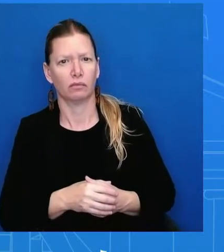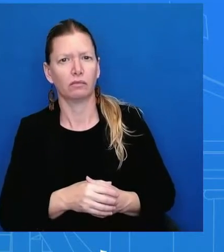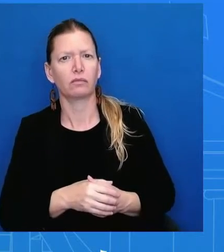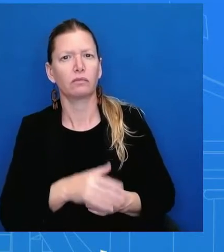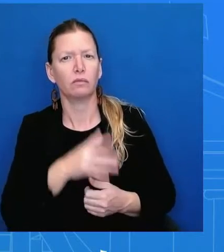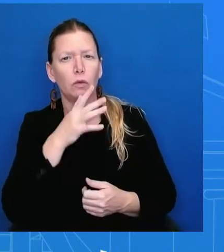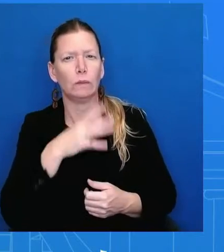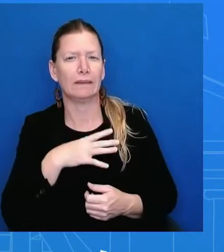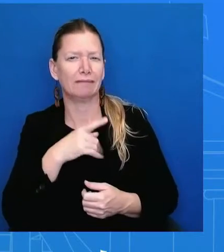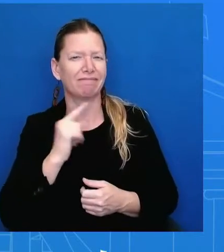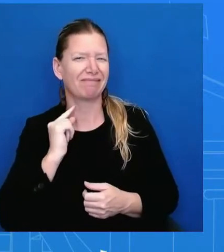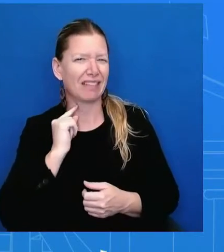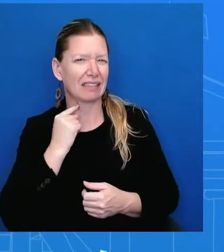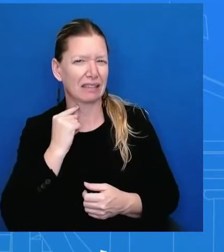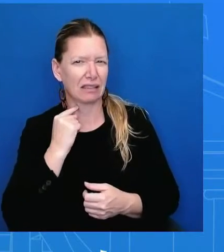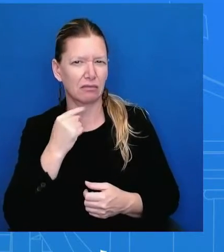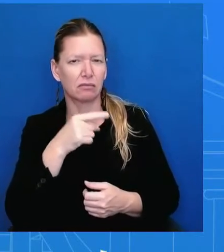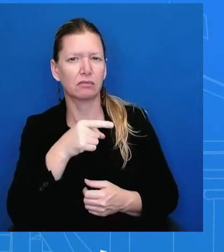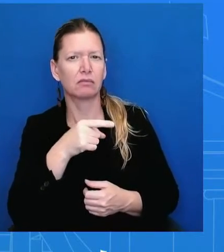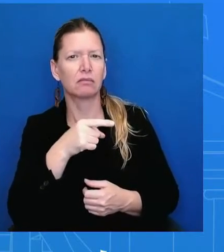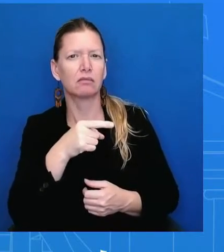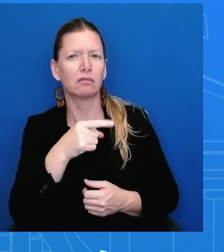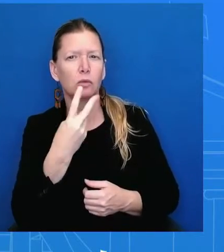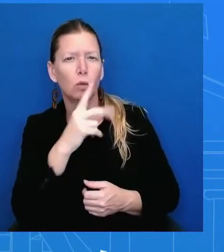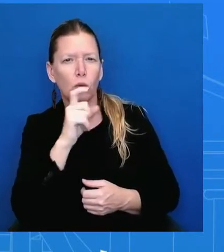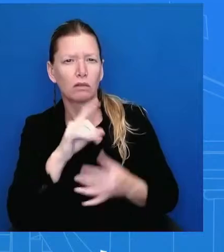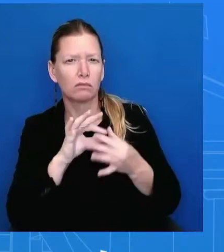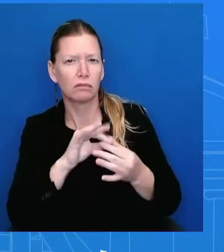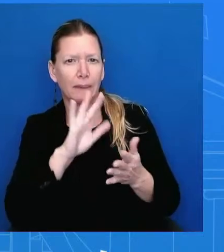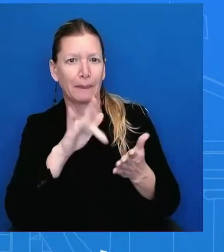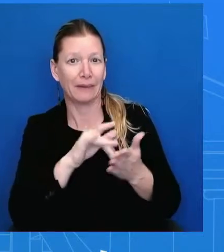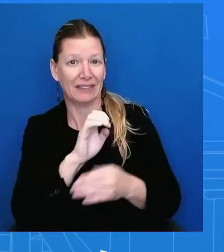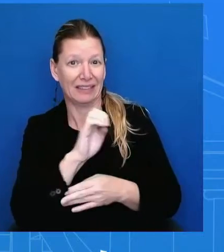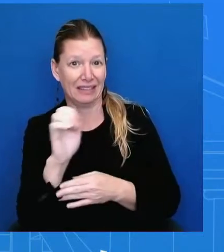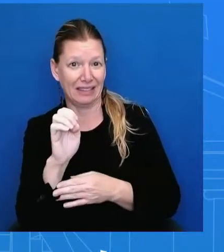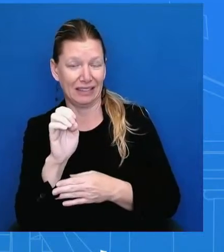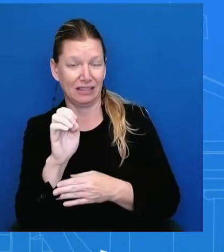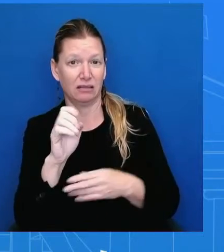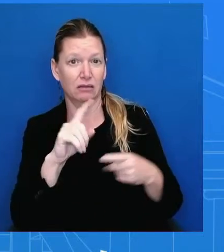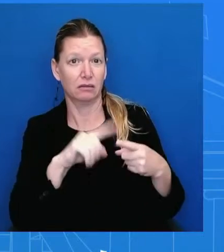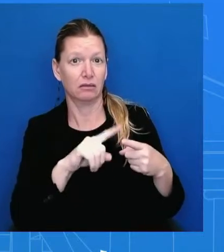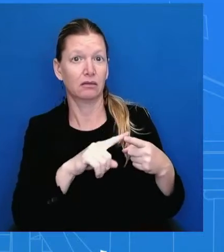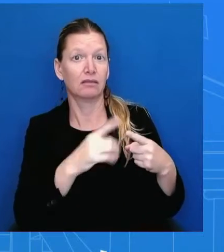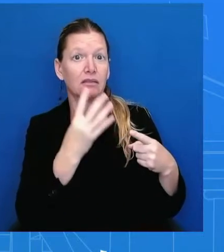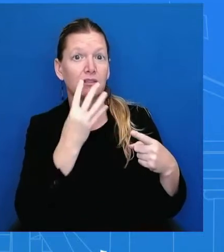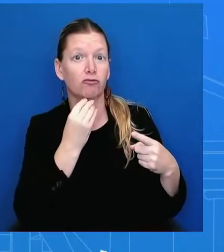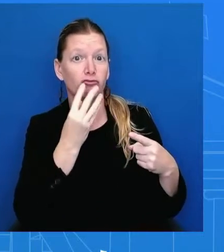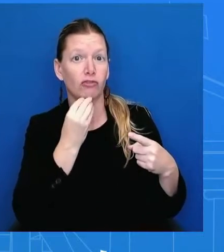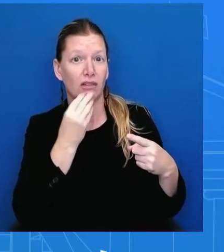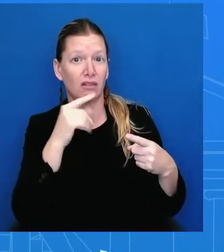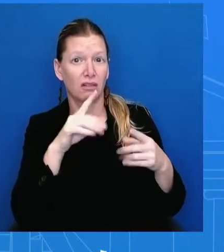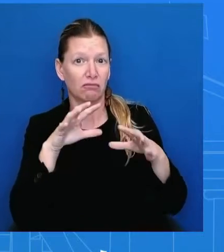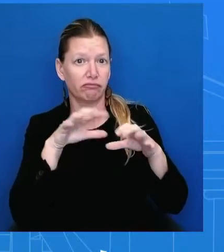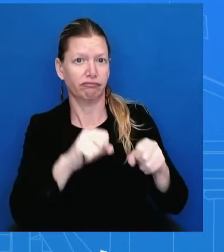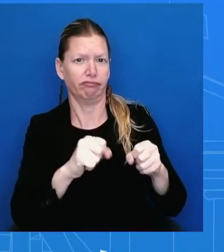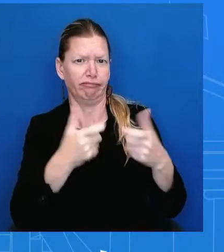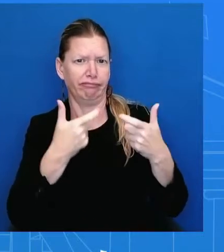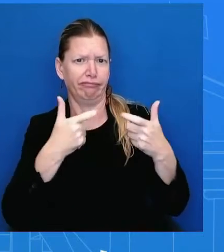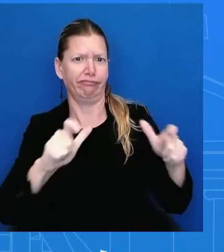which undermines the president's vision for a two-state solution. So, why the White House has been not -- mum on that and will the president -- Mr. Kirby: We have not -- it's not that we've been mum.